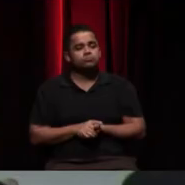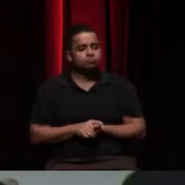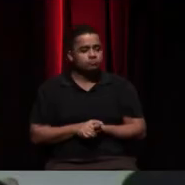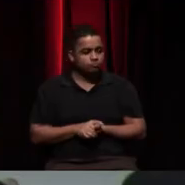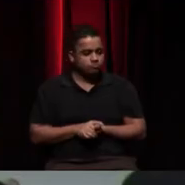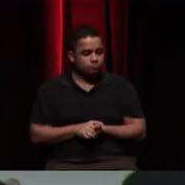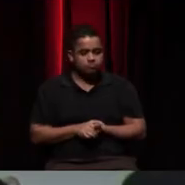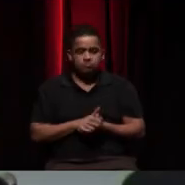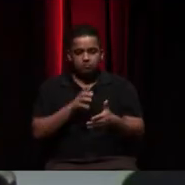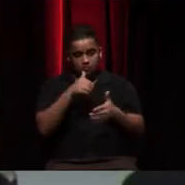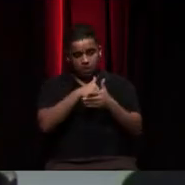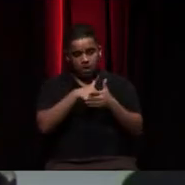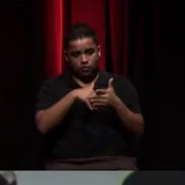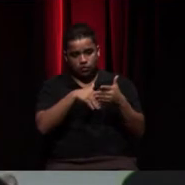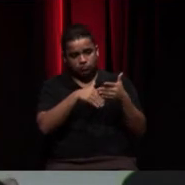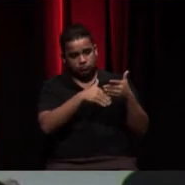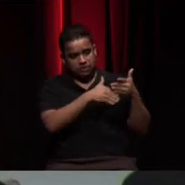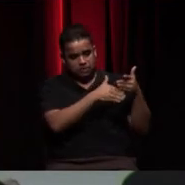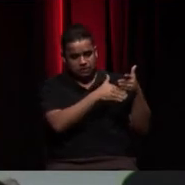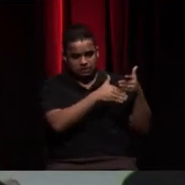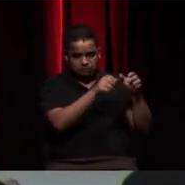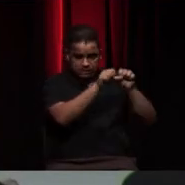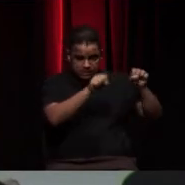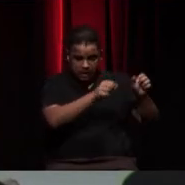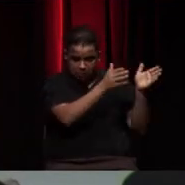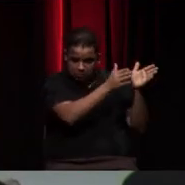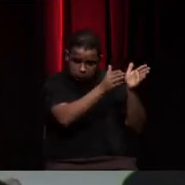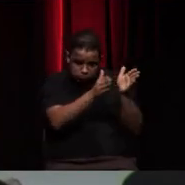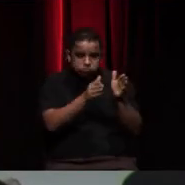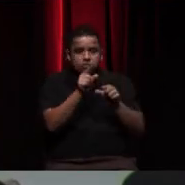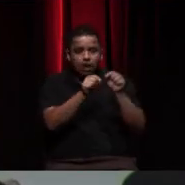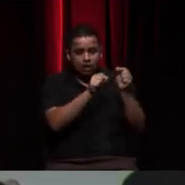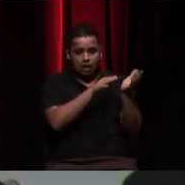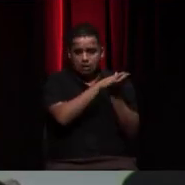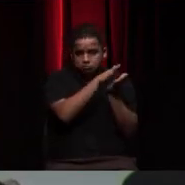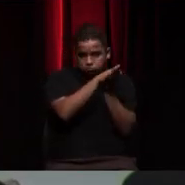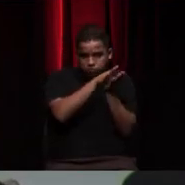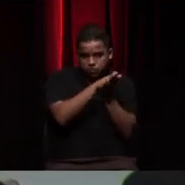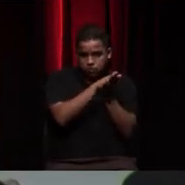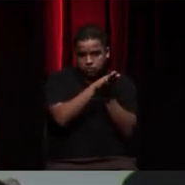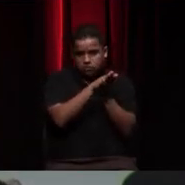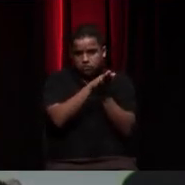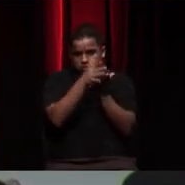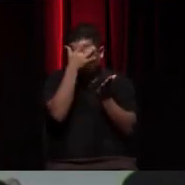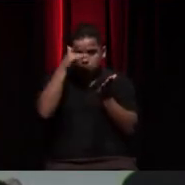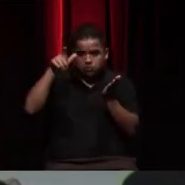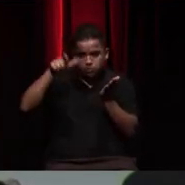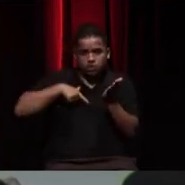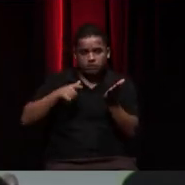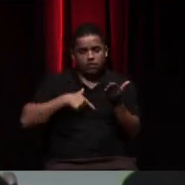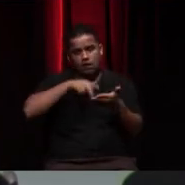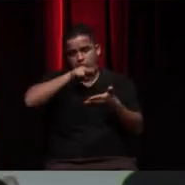when advertisers are the ones producing what readers or netizens will see,